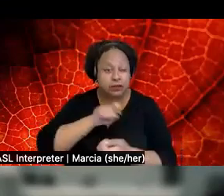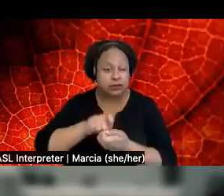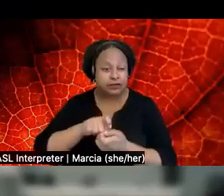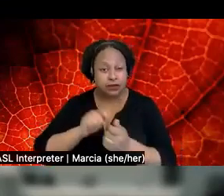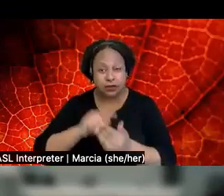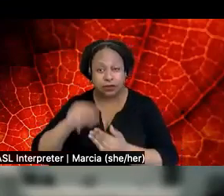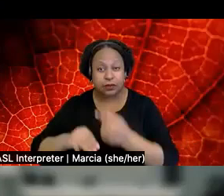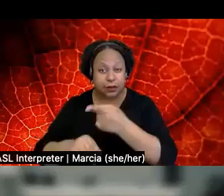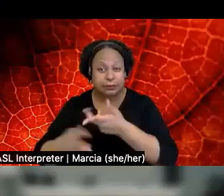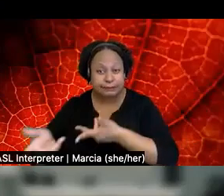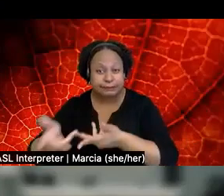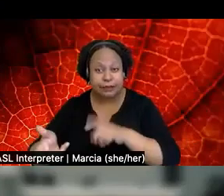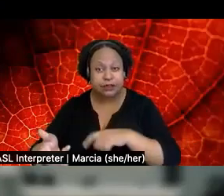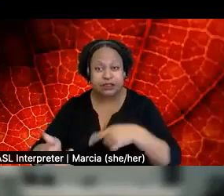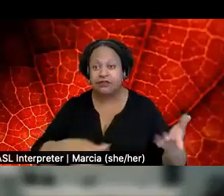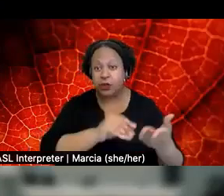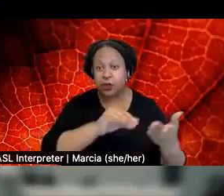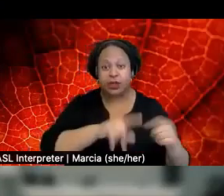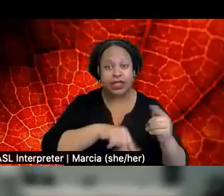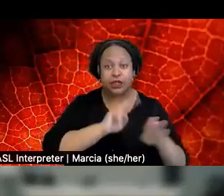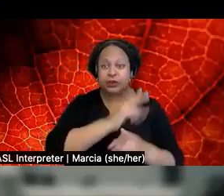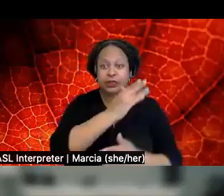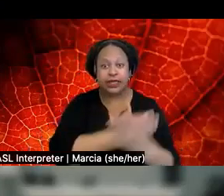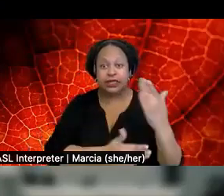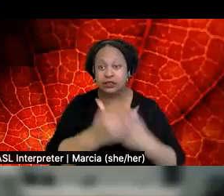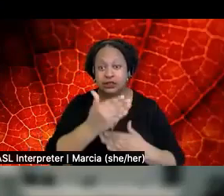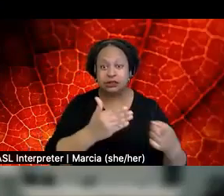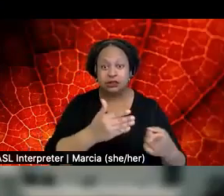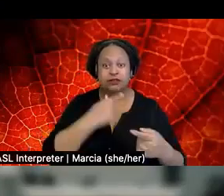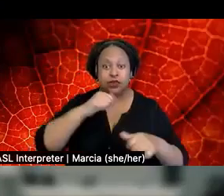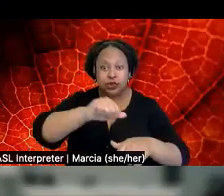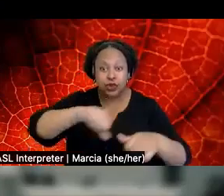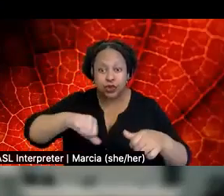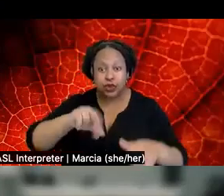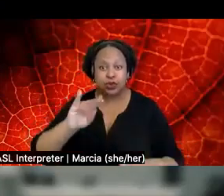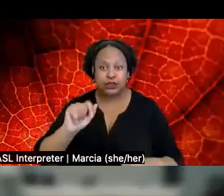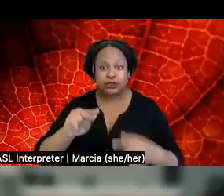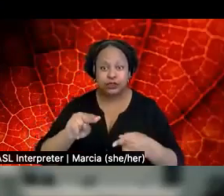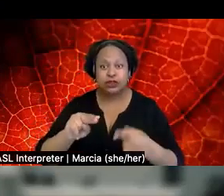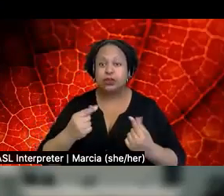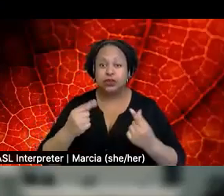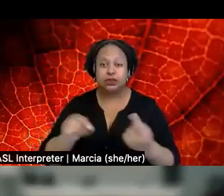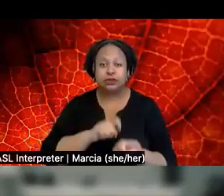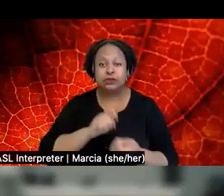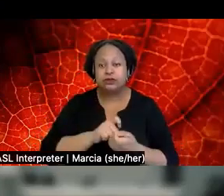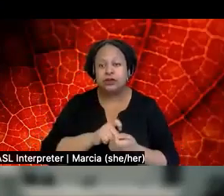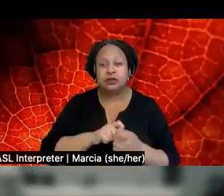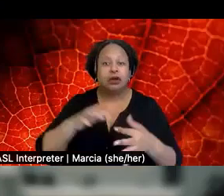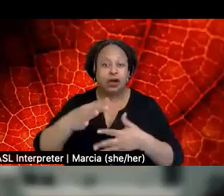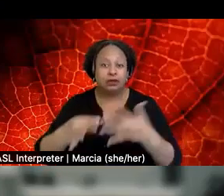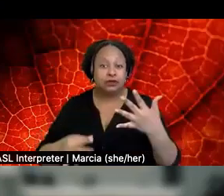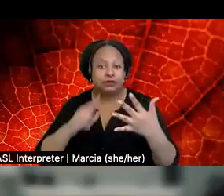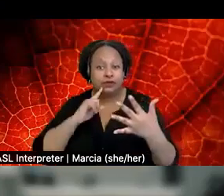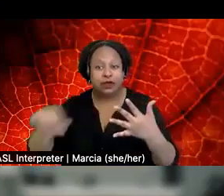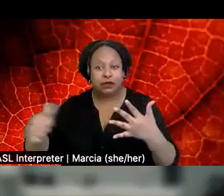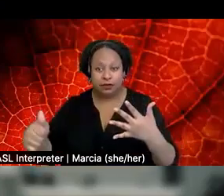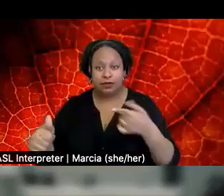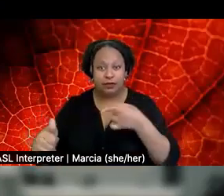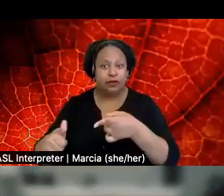I can't use the hands, for example, in a surgical rotation, we've had to get specific terms of what are the elements within that surgical rotation